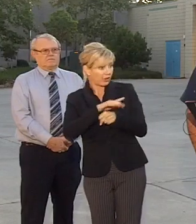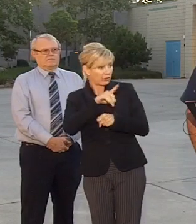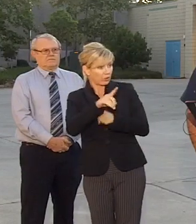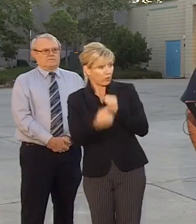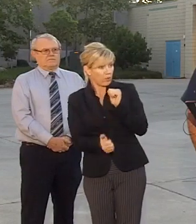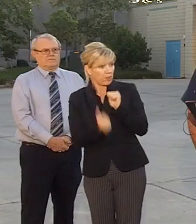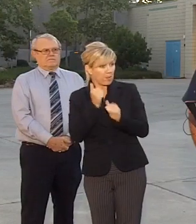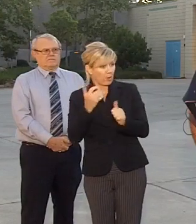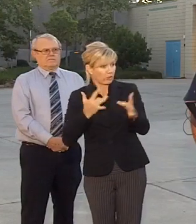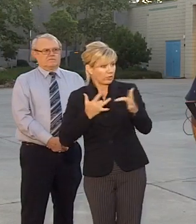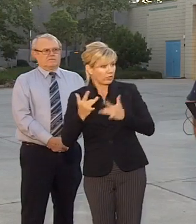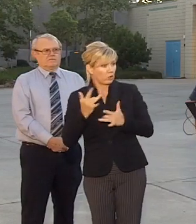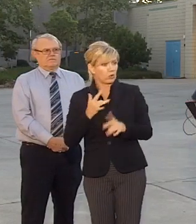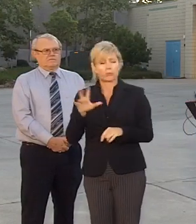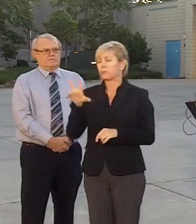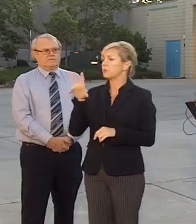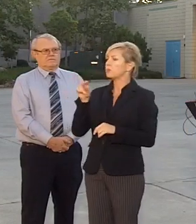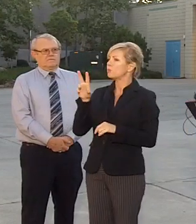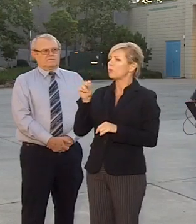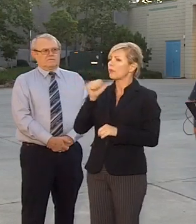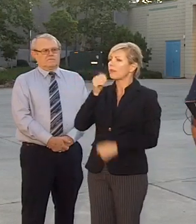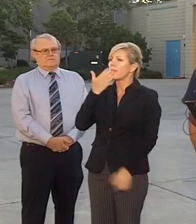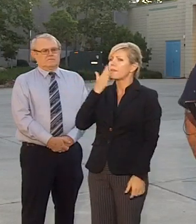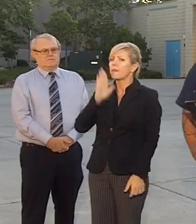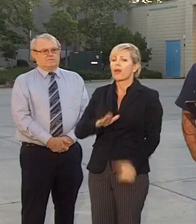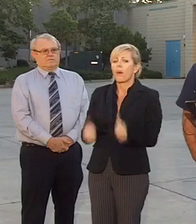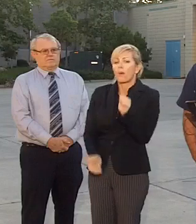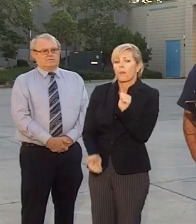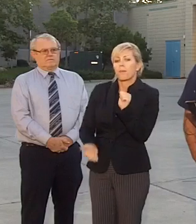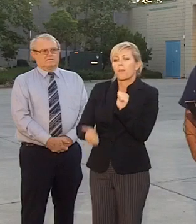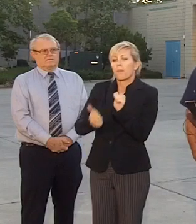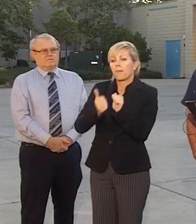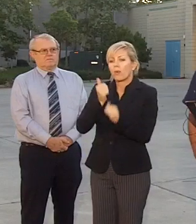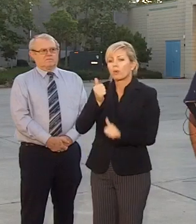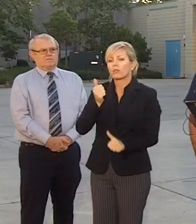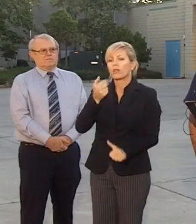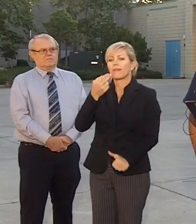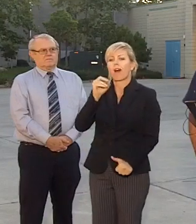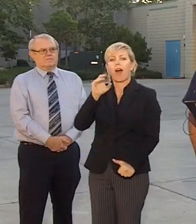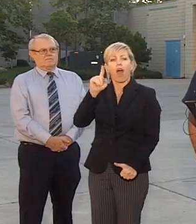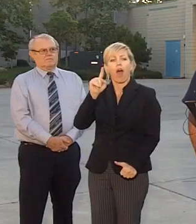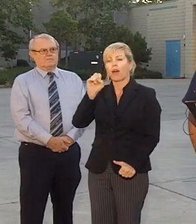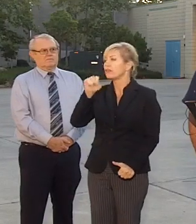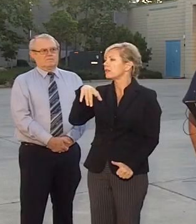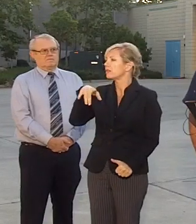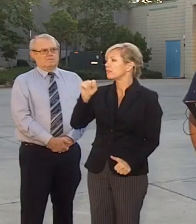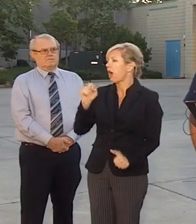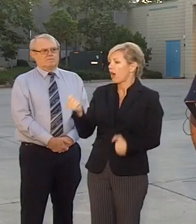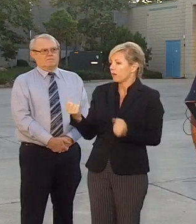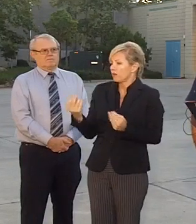not too bad most of the heavy hot spots or heavy burning still continuing is in the middle of the